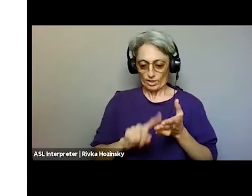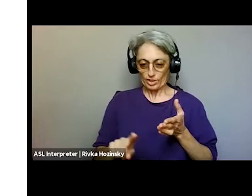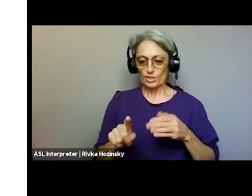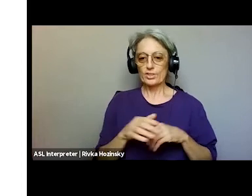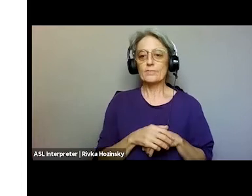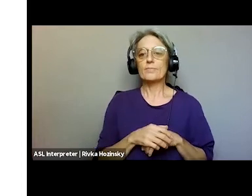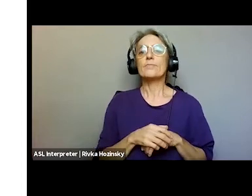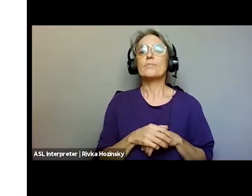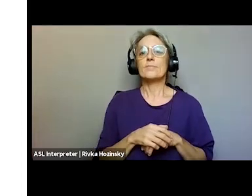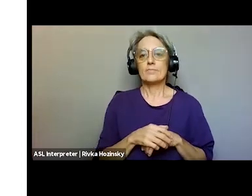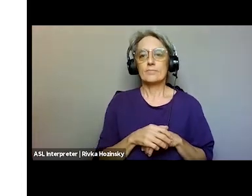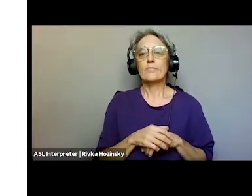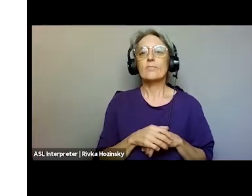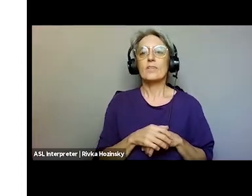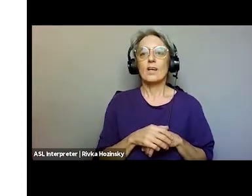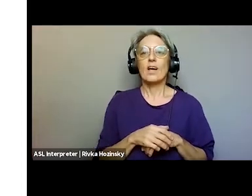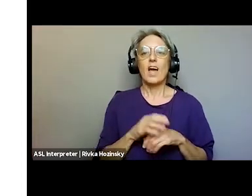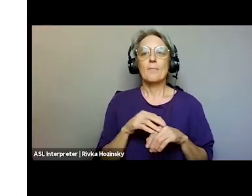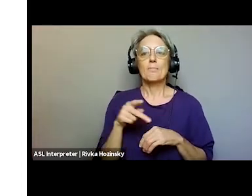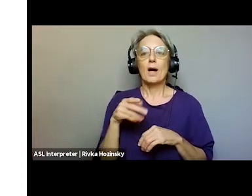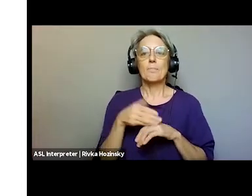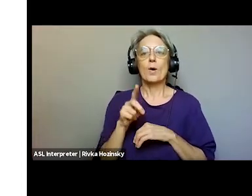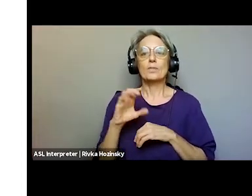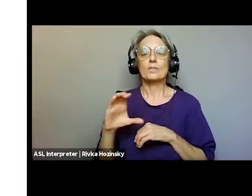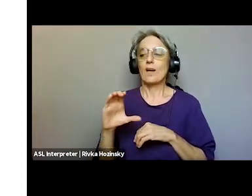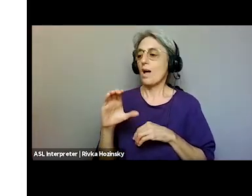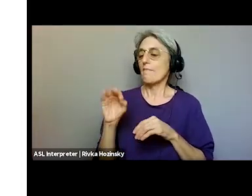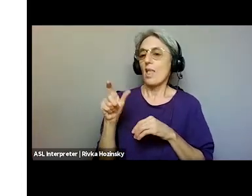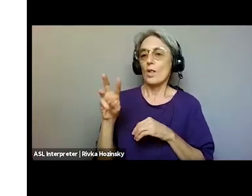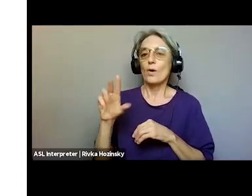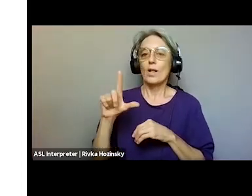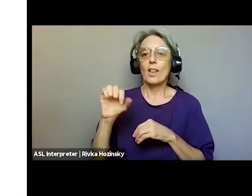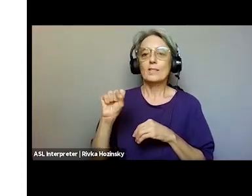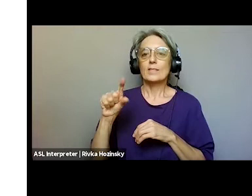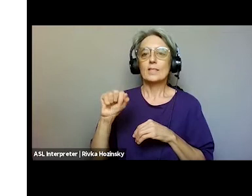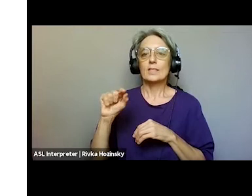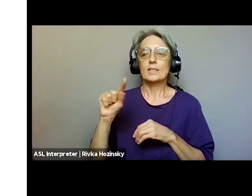work that my postdoctoral fellow Leslie Tarasoff has led interviewing people with physical sensory